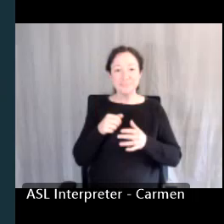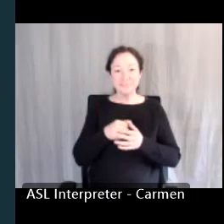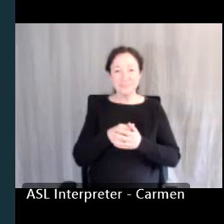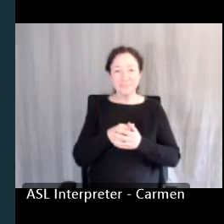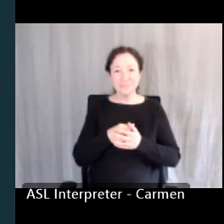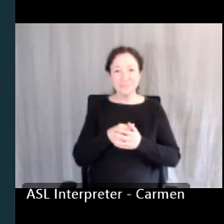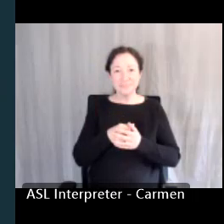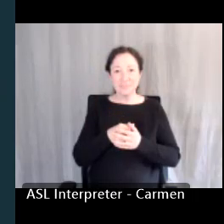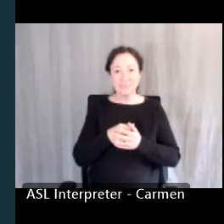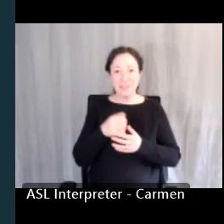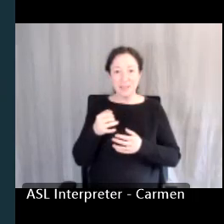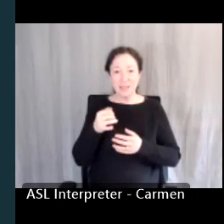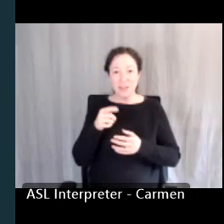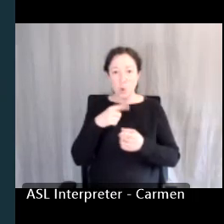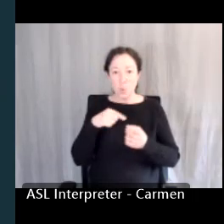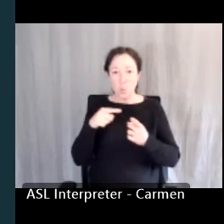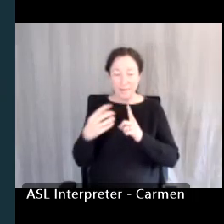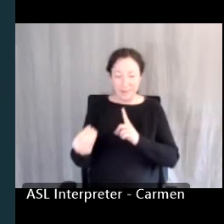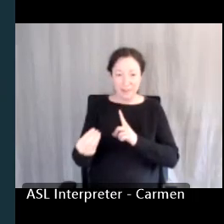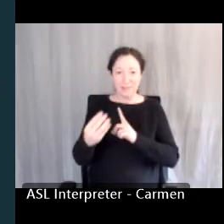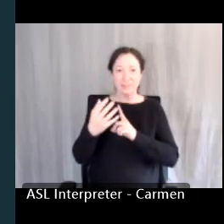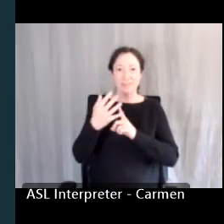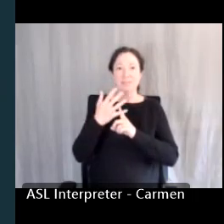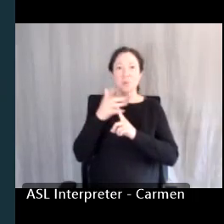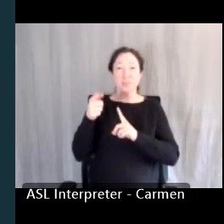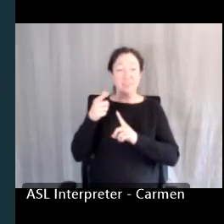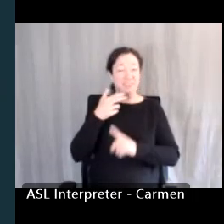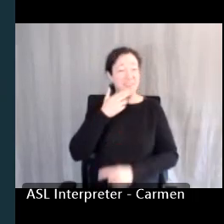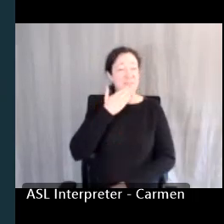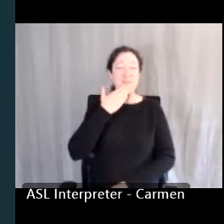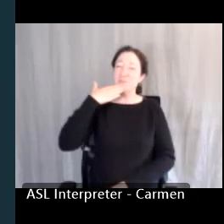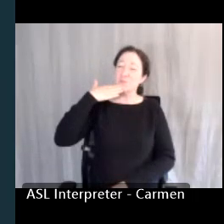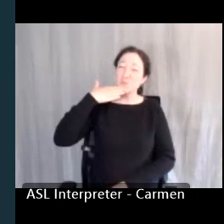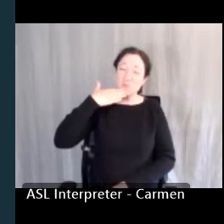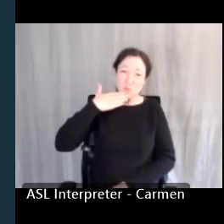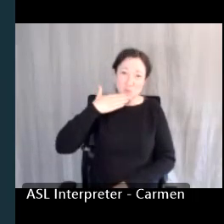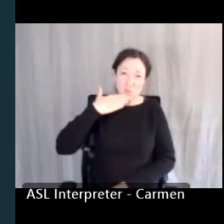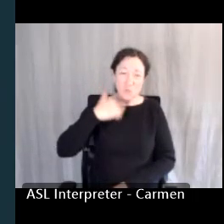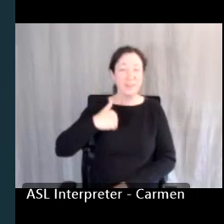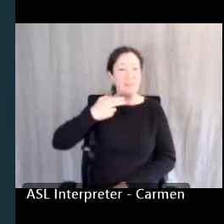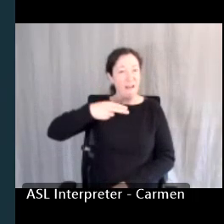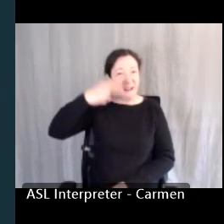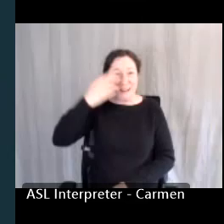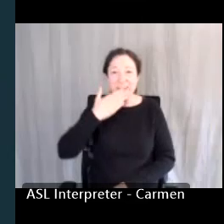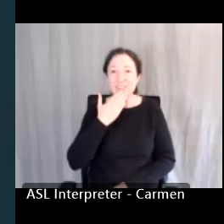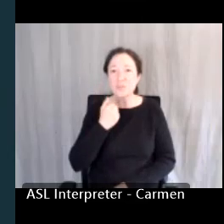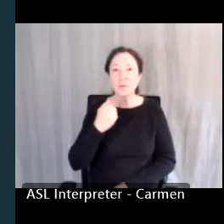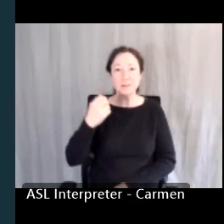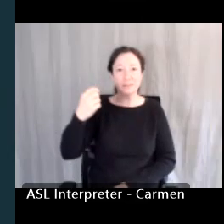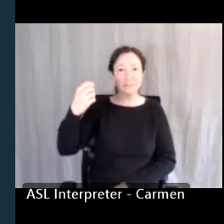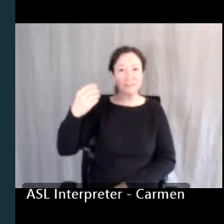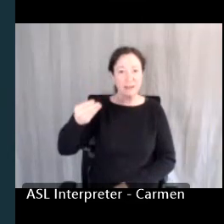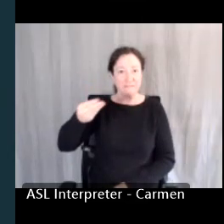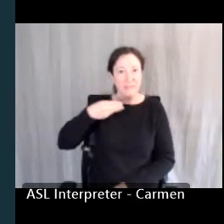But when you have exposure to this super sweet intermittent expo, you know, intermittent exposure to sweet,